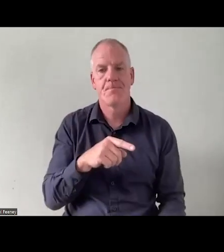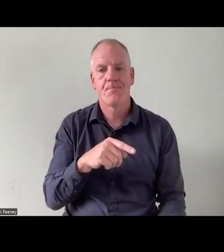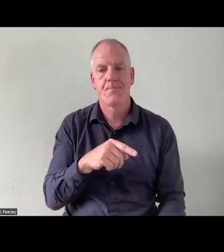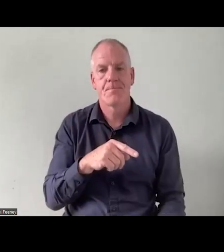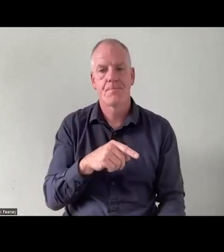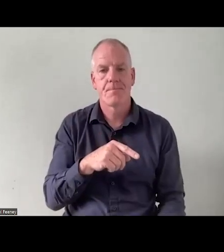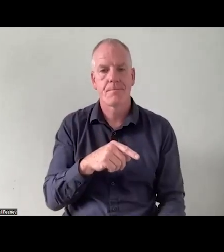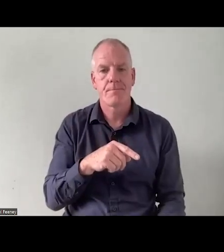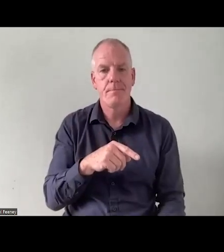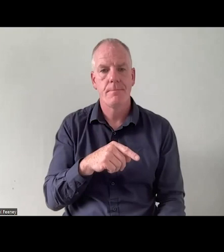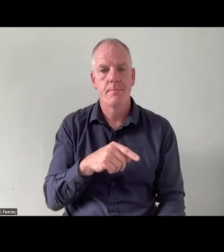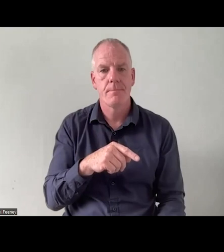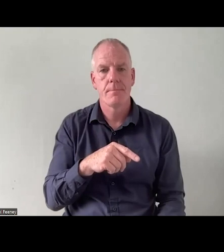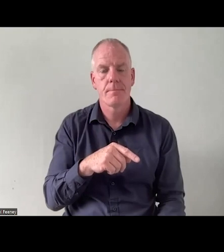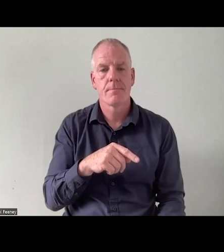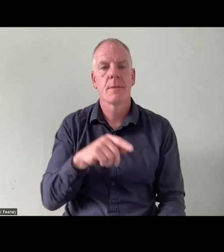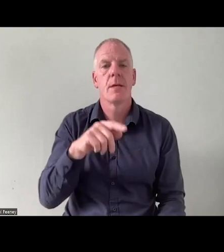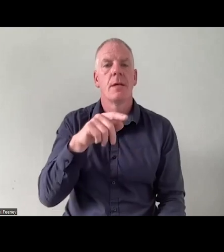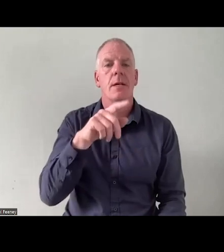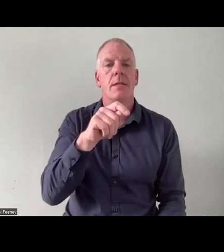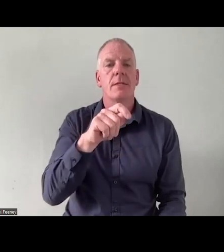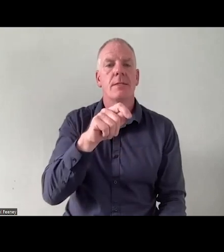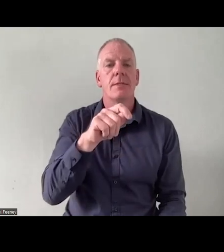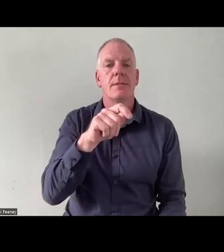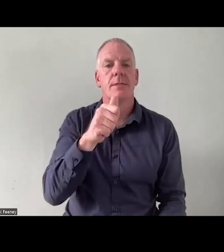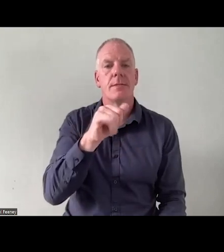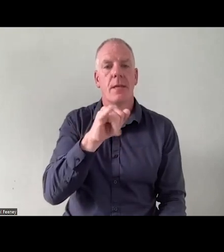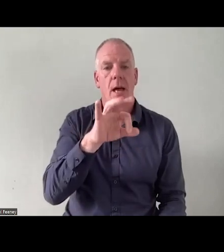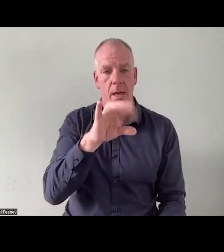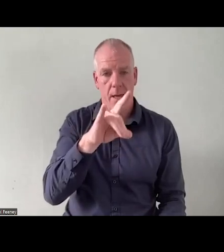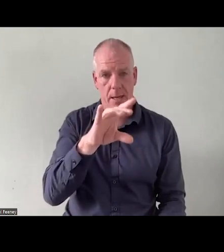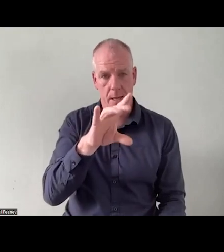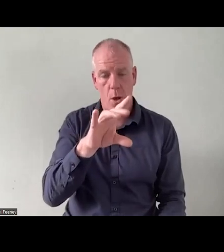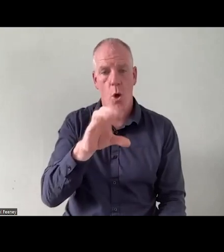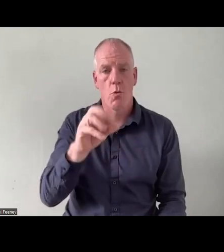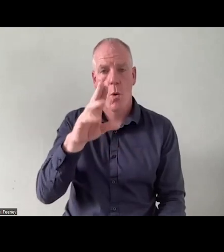Tadhg Crowley, who's one of the curators down at the Glucksman at UCC in Cork,